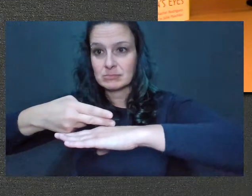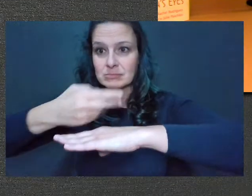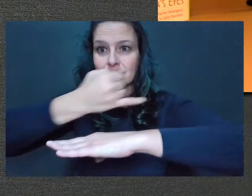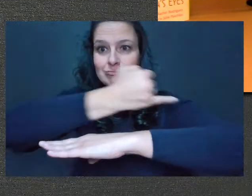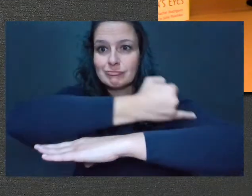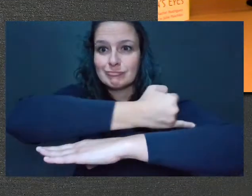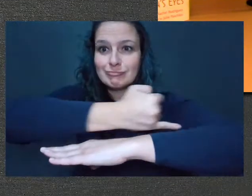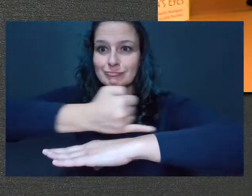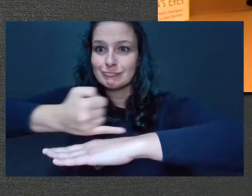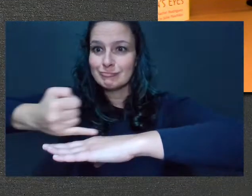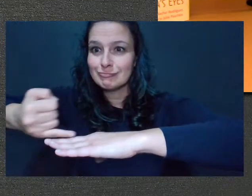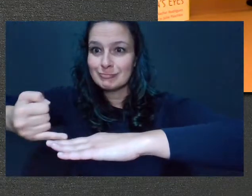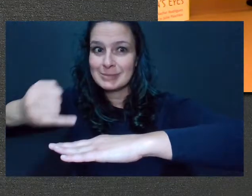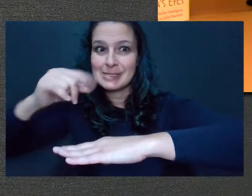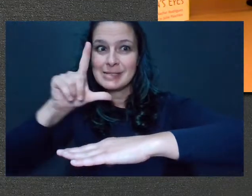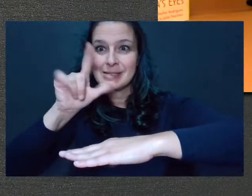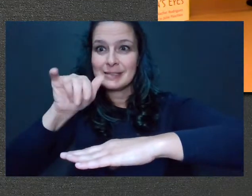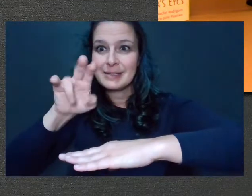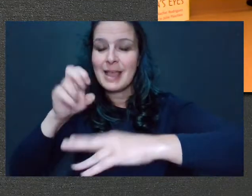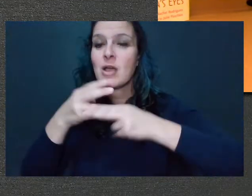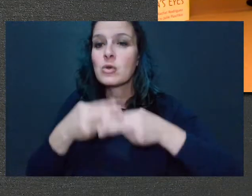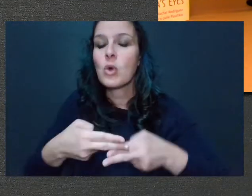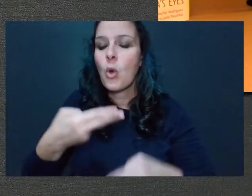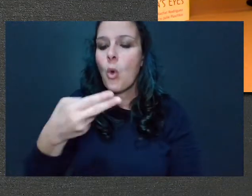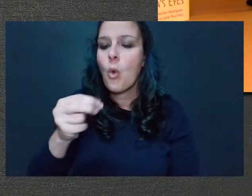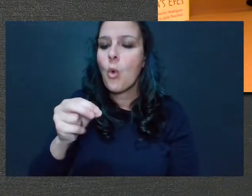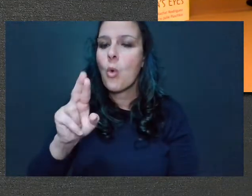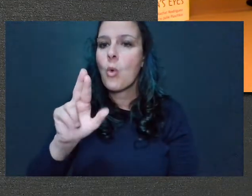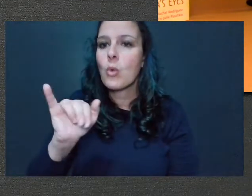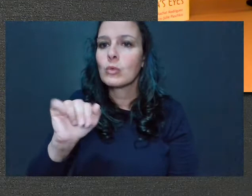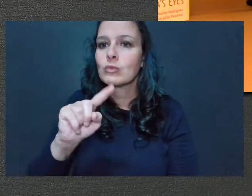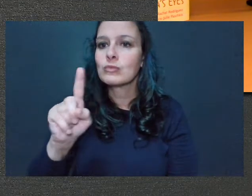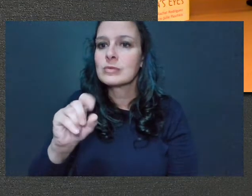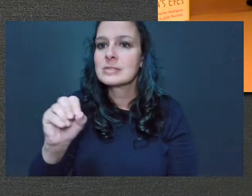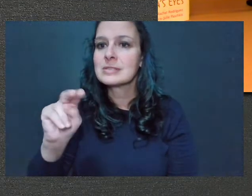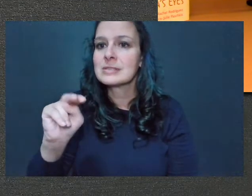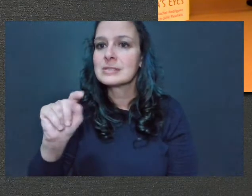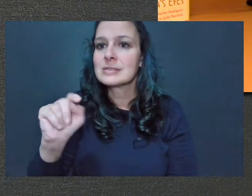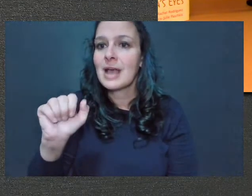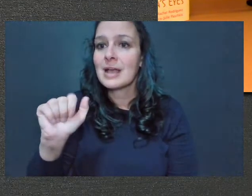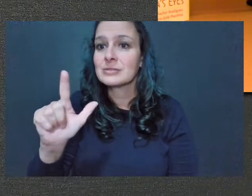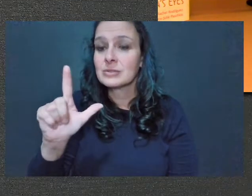you can make a horizontal line. So these are two kinds of lines we have: